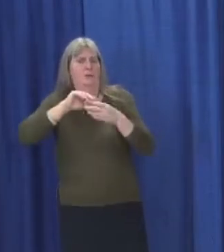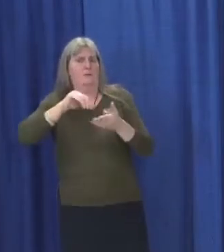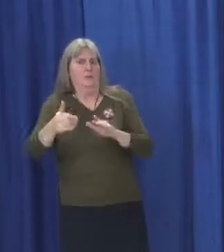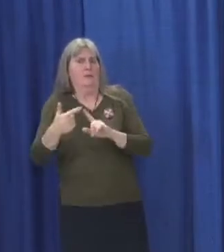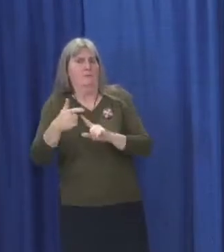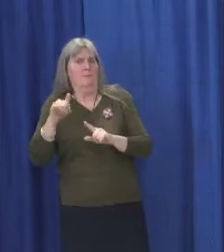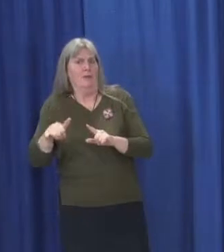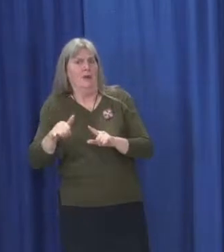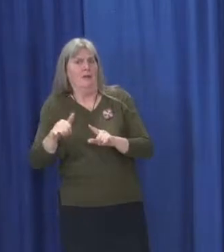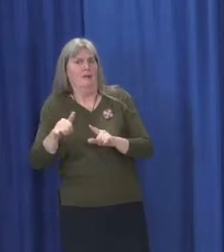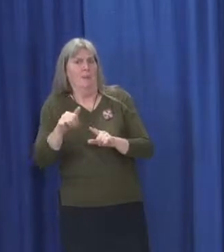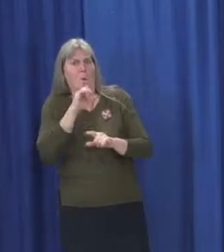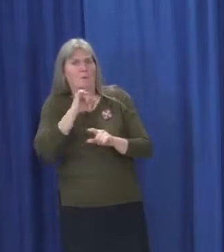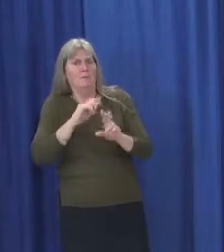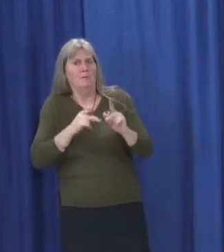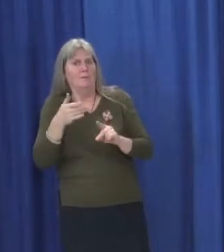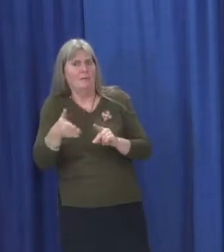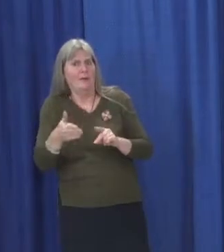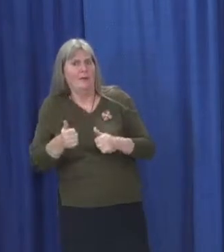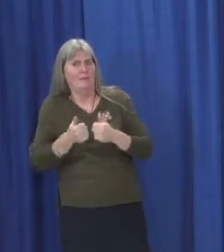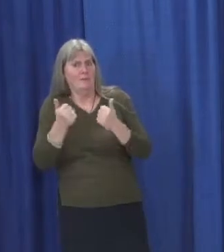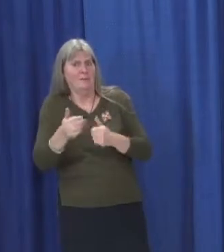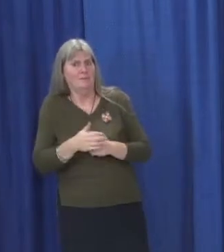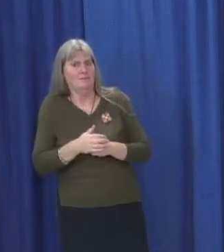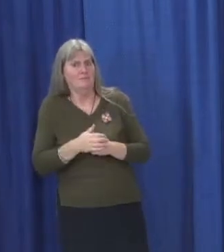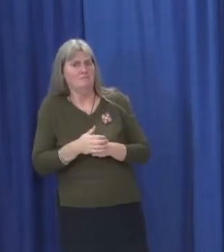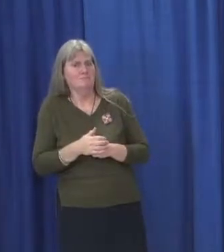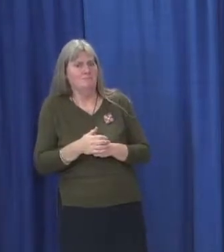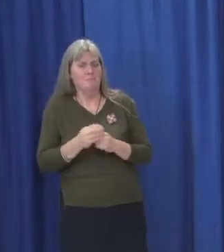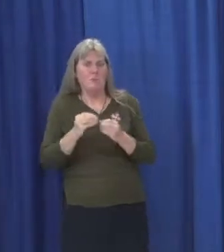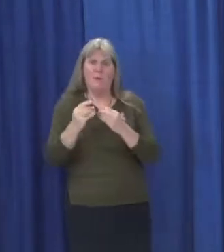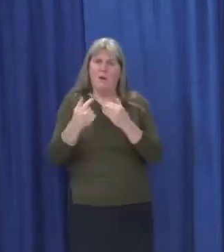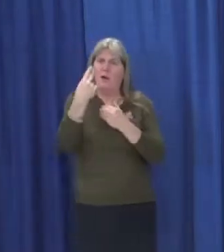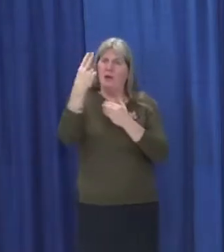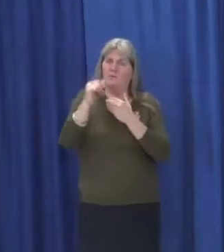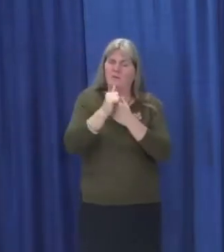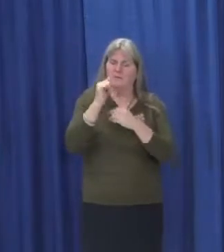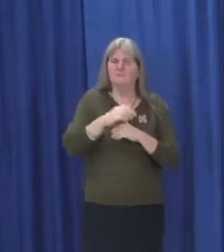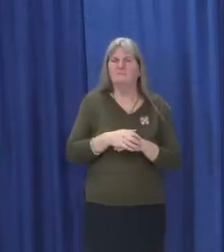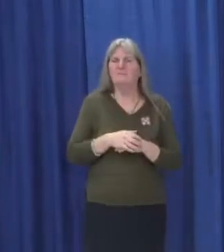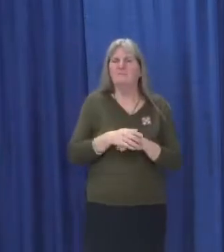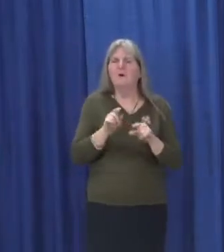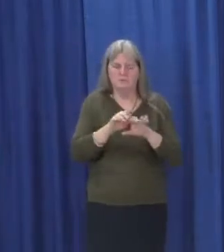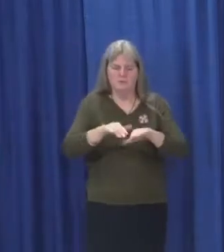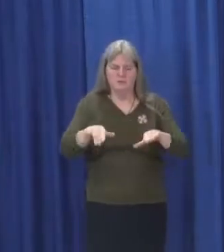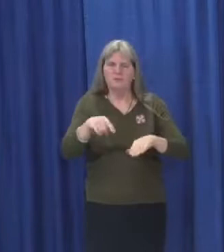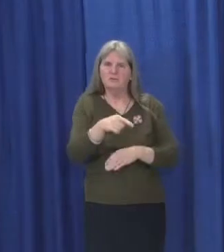mortality. Then there are children who